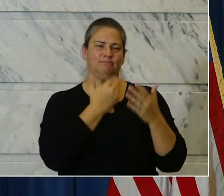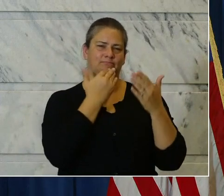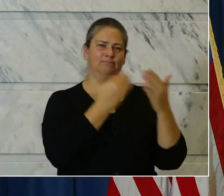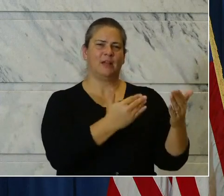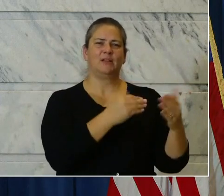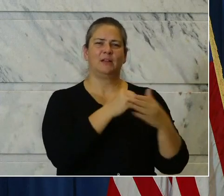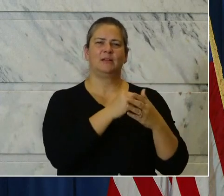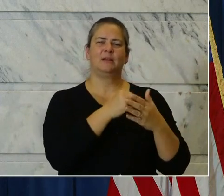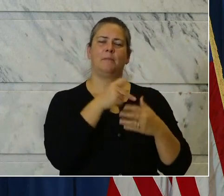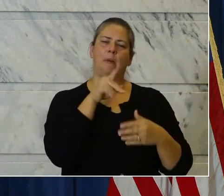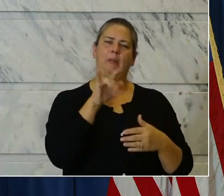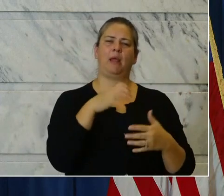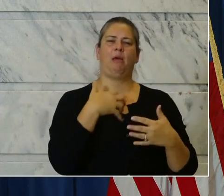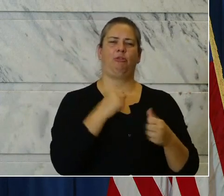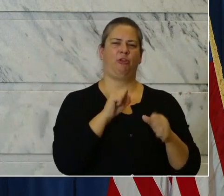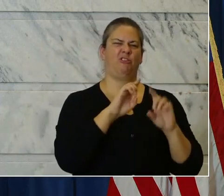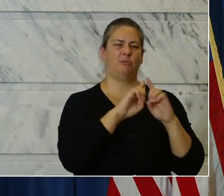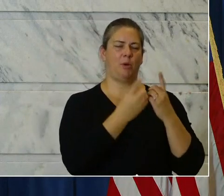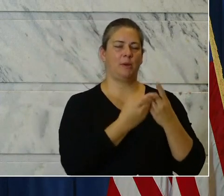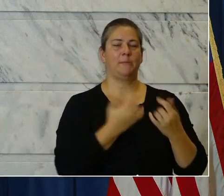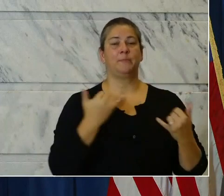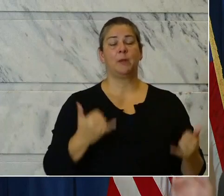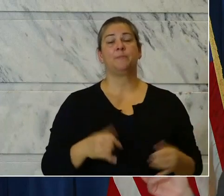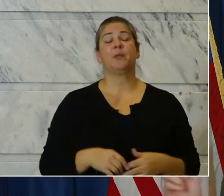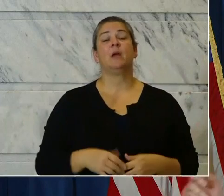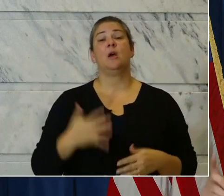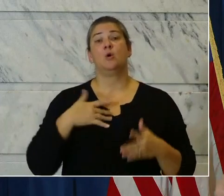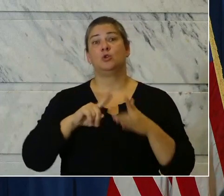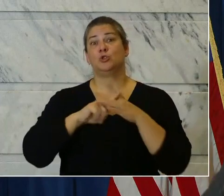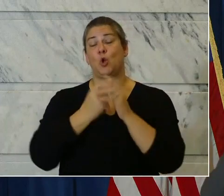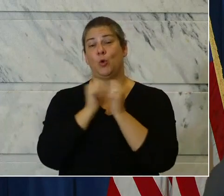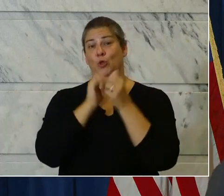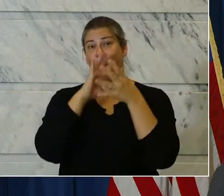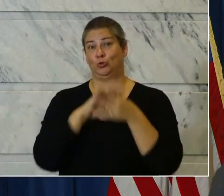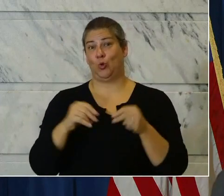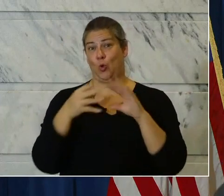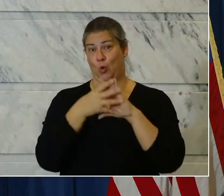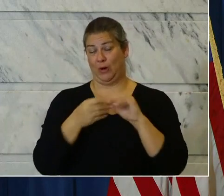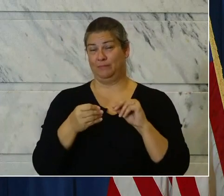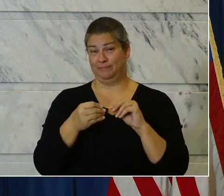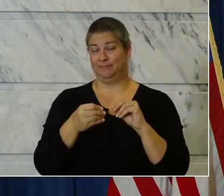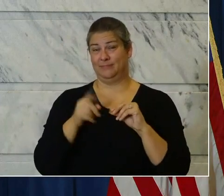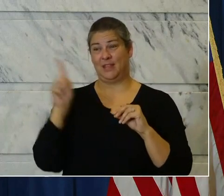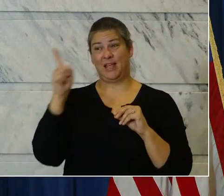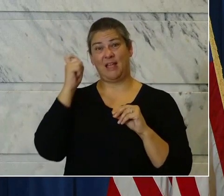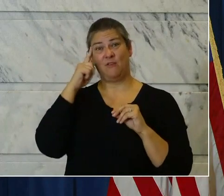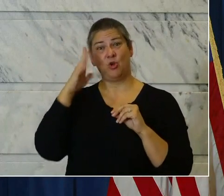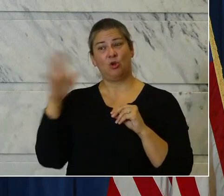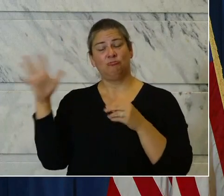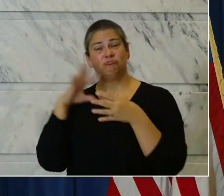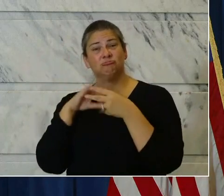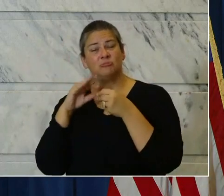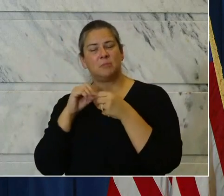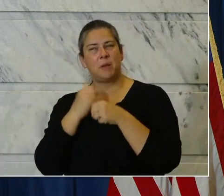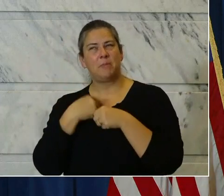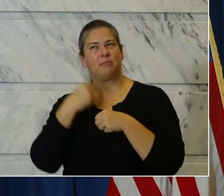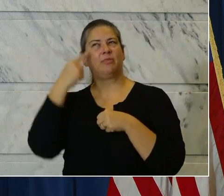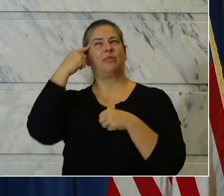THANK YOU AGAIN TO MY COLLEAGUES AND LOCAL PUBLIC HEALTH DEPARTMENTS I'M I'M GONNA START WITH JUST A LITTLE STORY BECAUSE WITH THE GOVERNOR